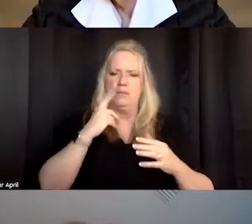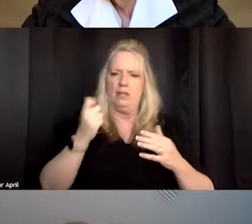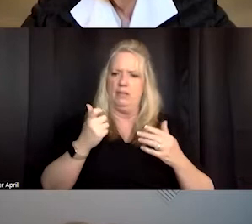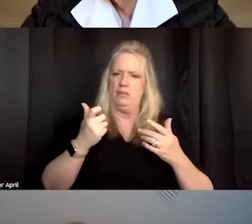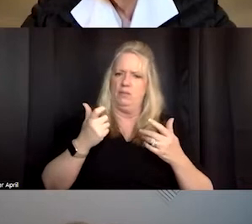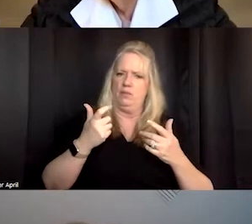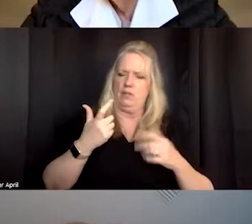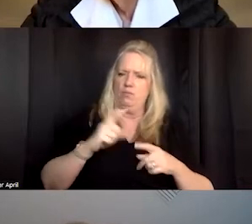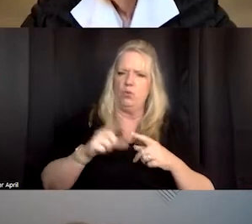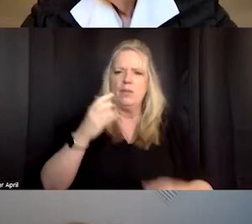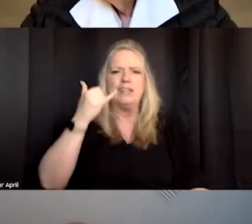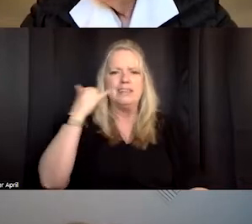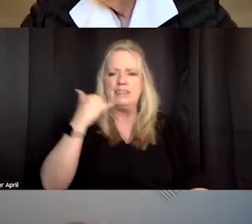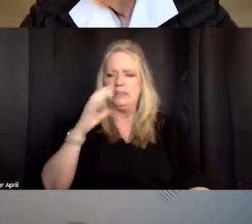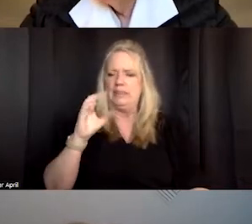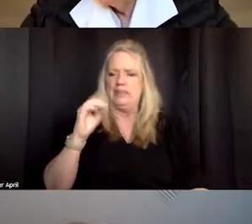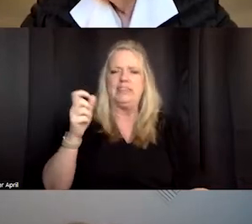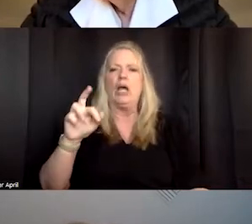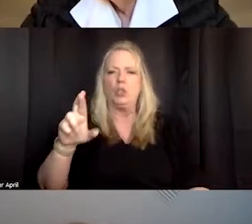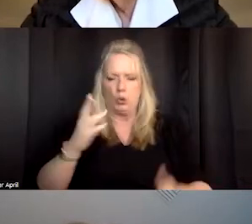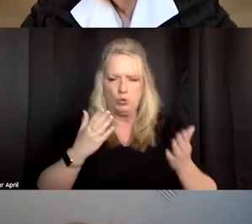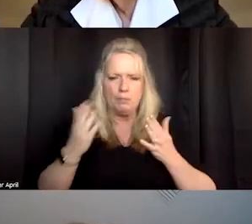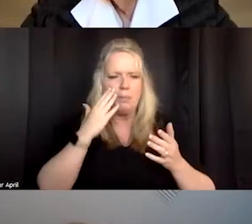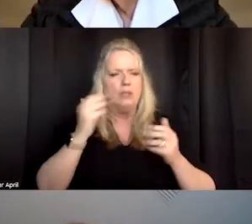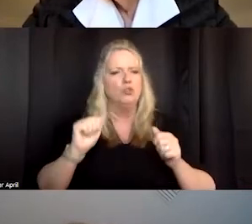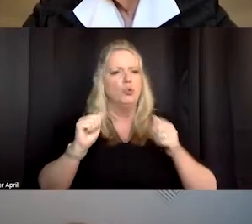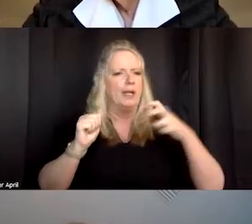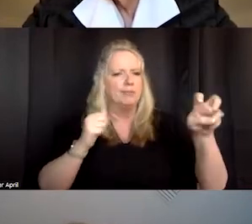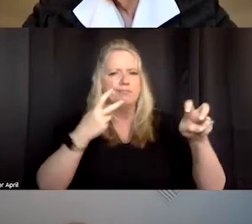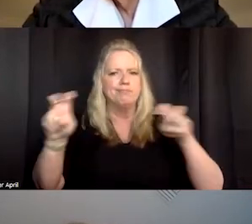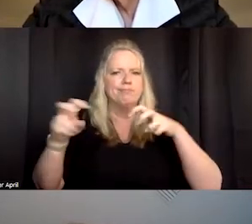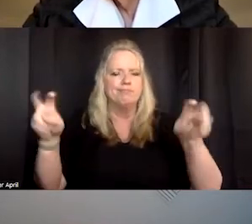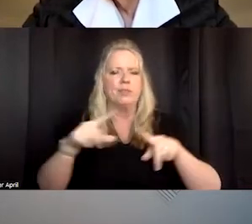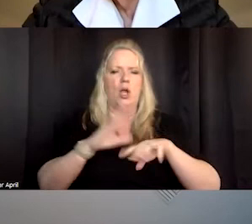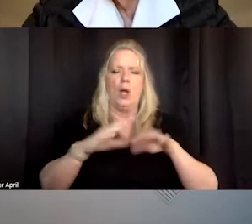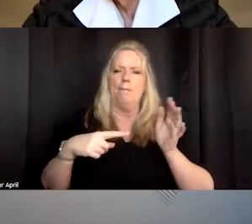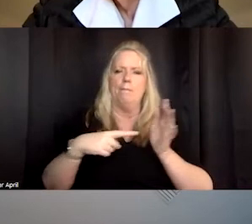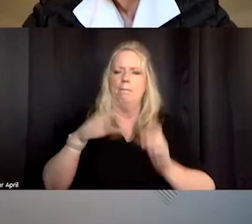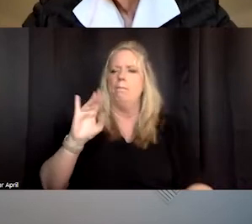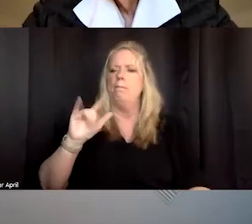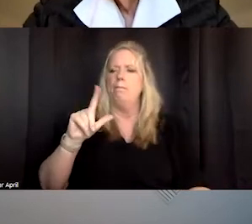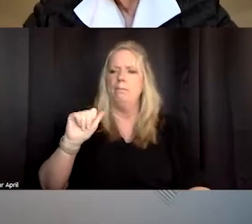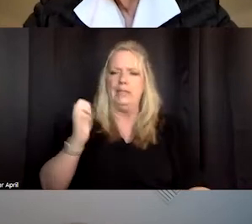SERVICE PROVIDERS. TO, ROUTE THE CALLS BASED ON BILLING ADDRESS, RATHER THAN, AREA CODE. BUT THAT,